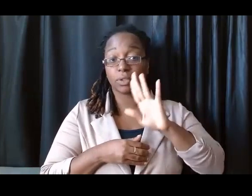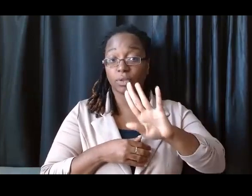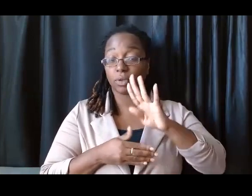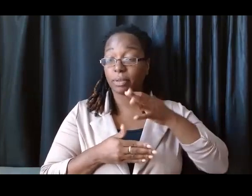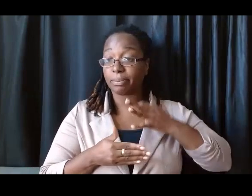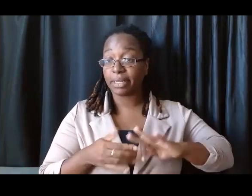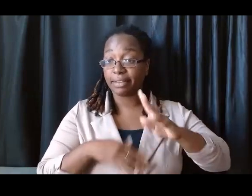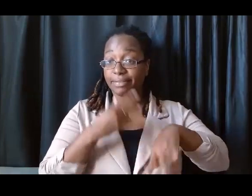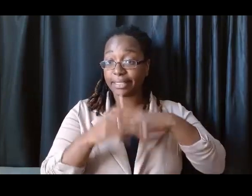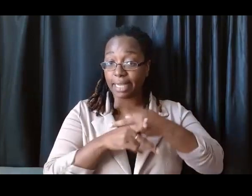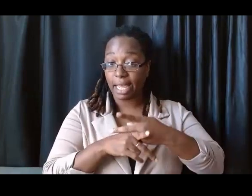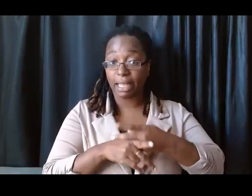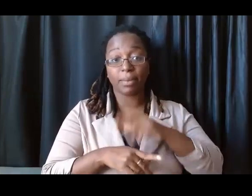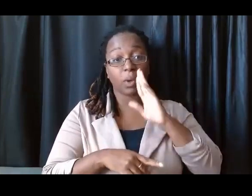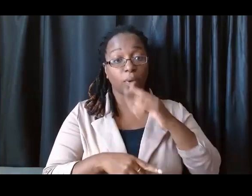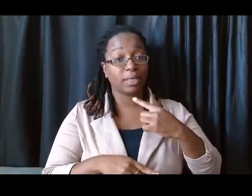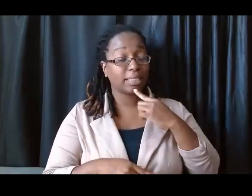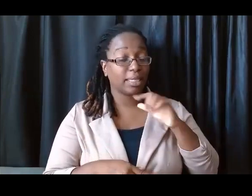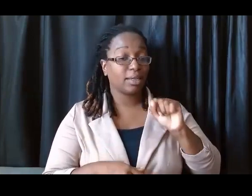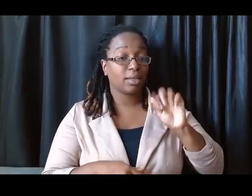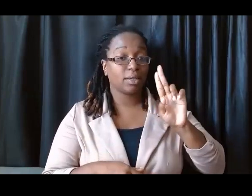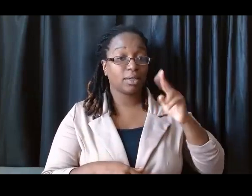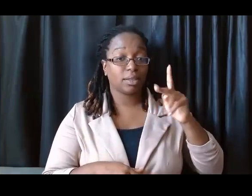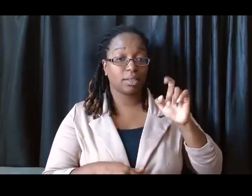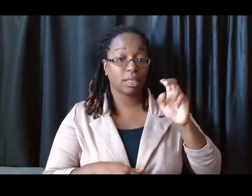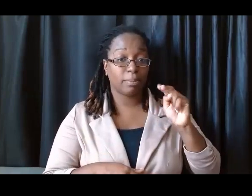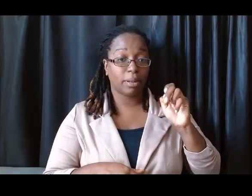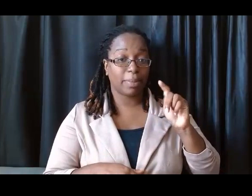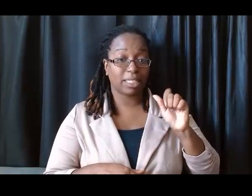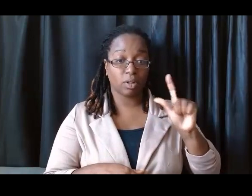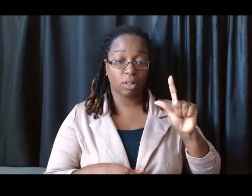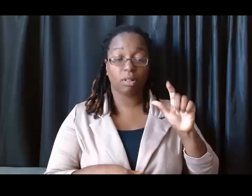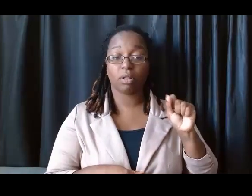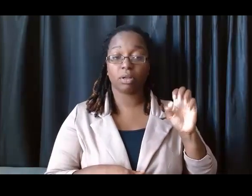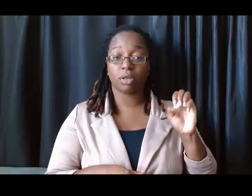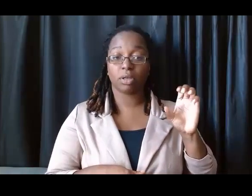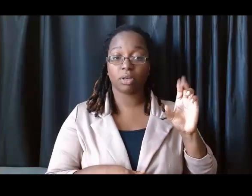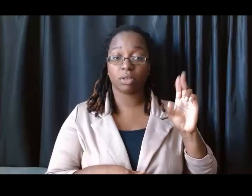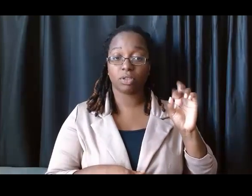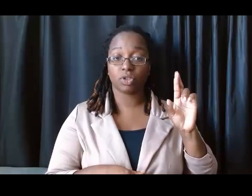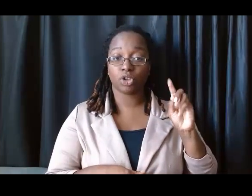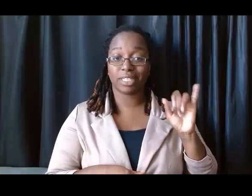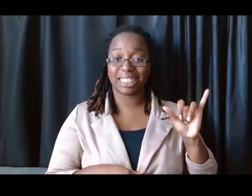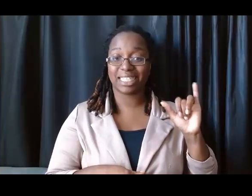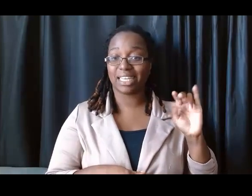We'll say supplemental security income, if you have that one. You could also call social security